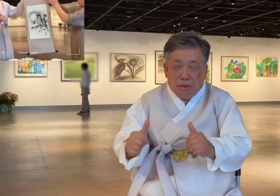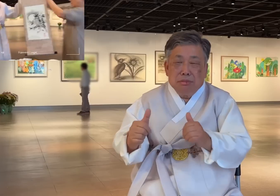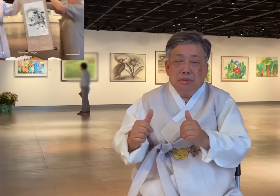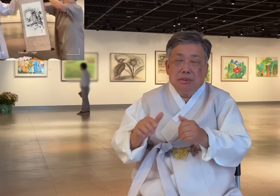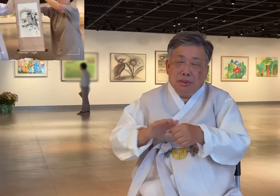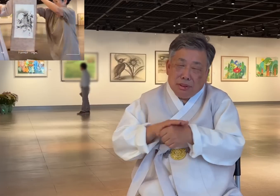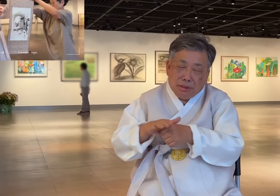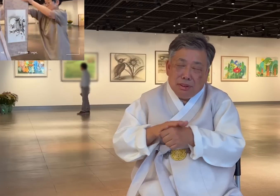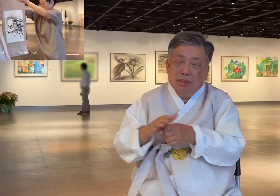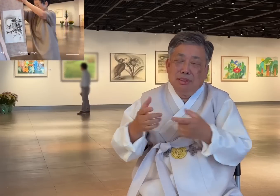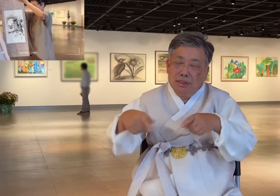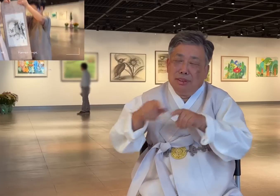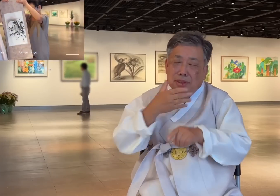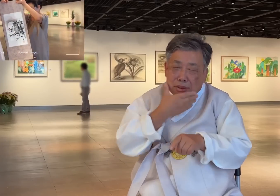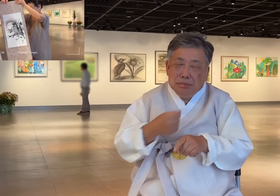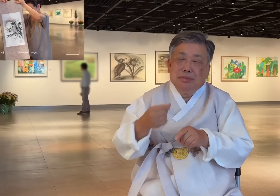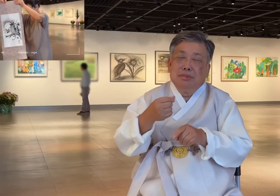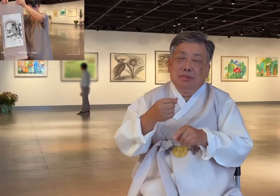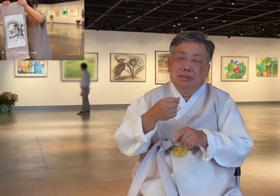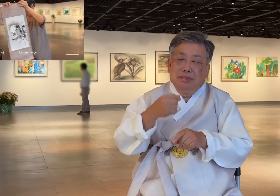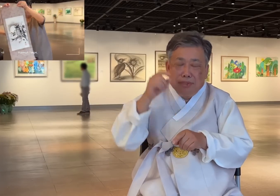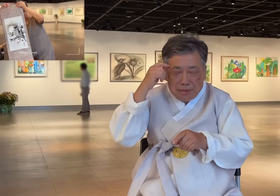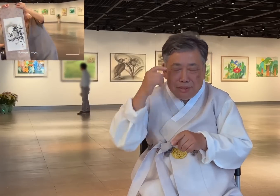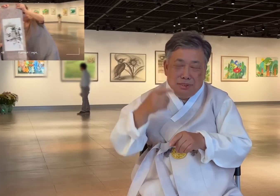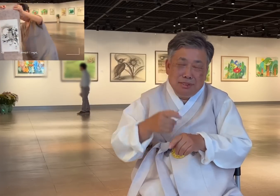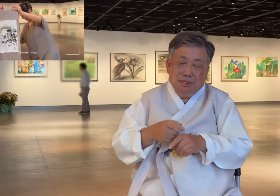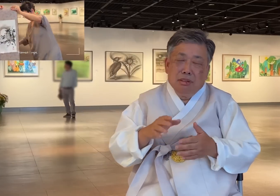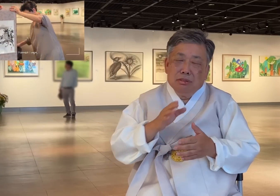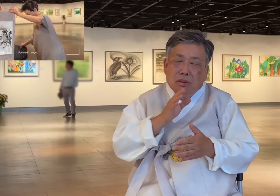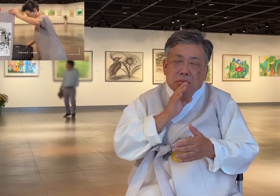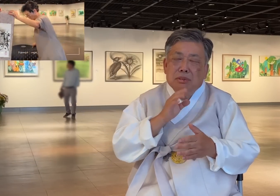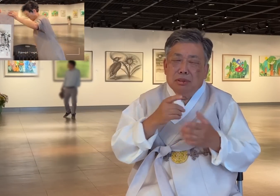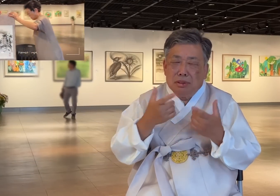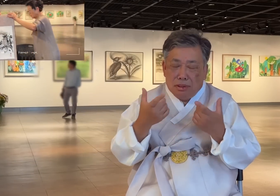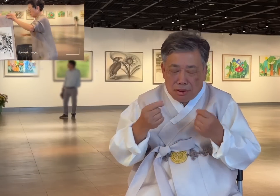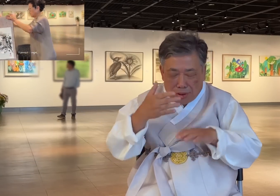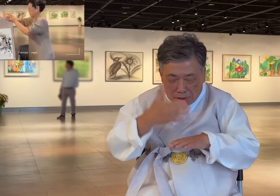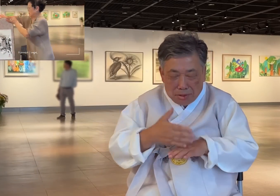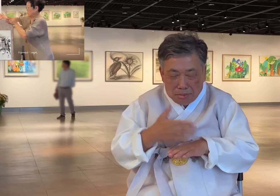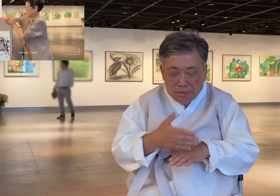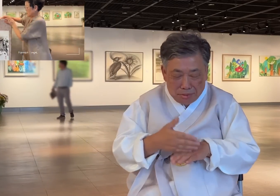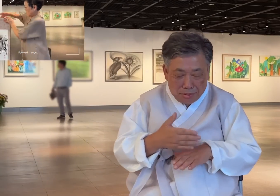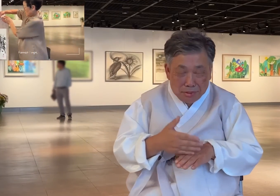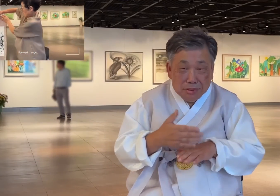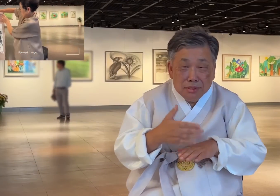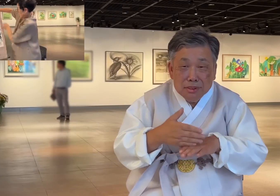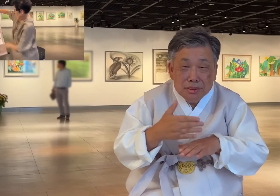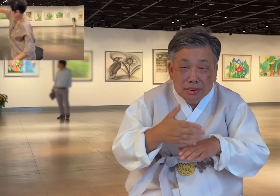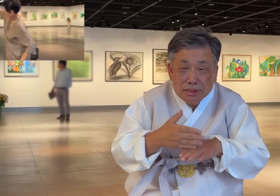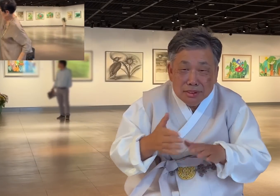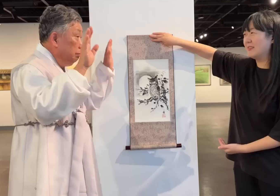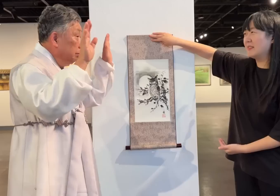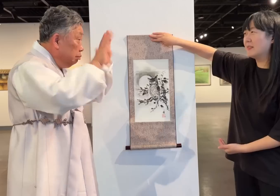I am grateful that my entire family shares love every day.